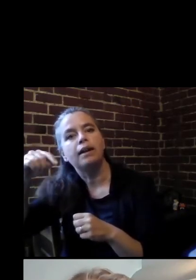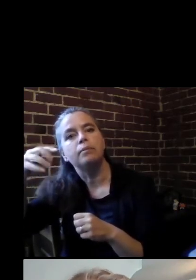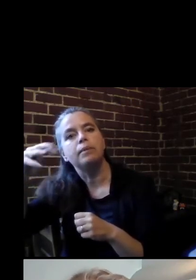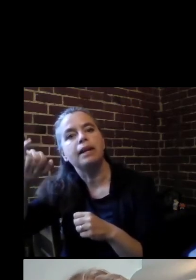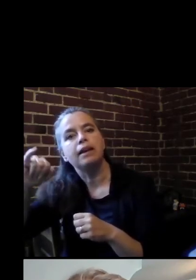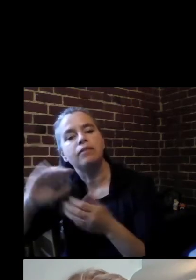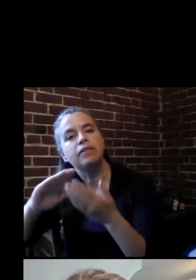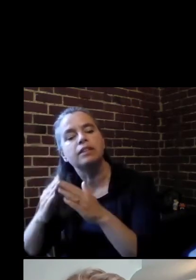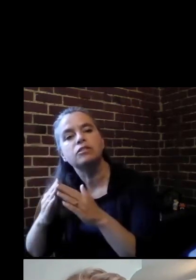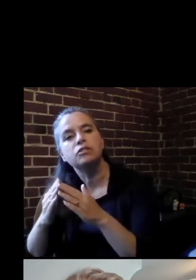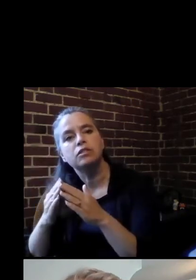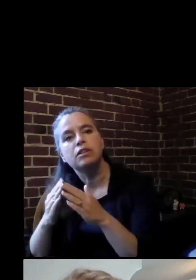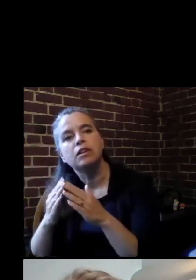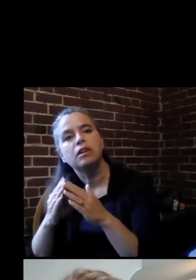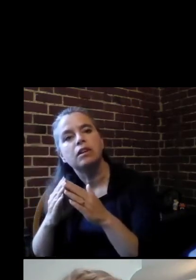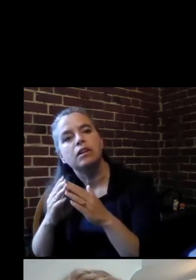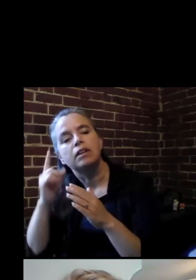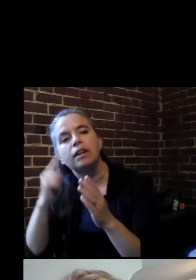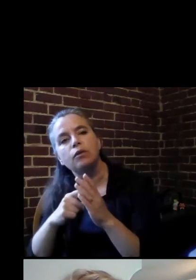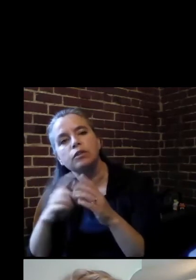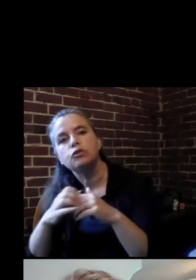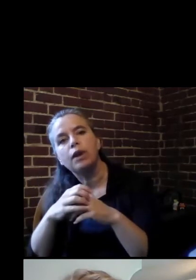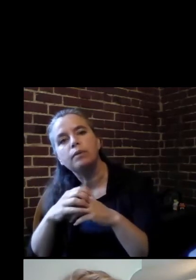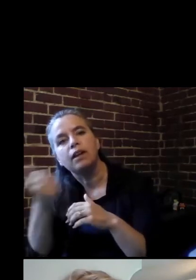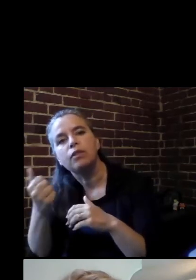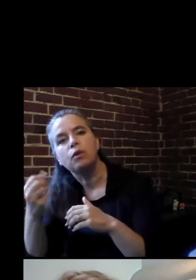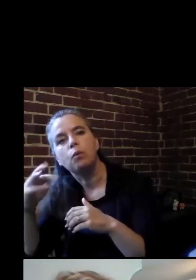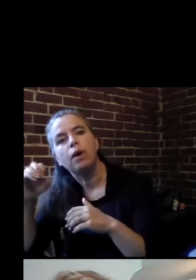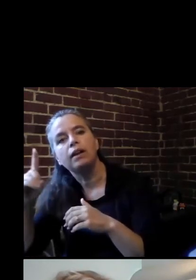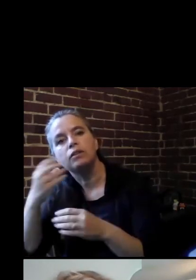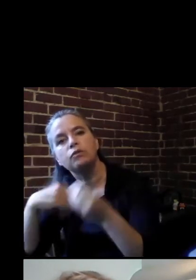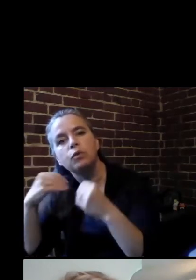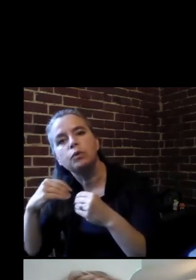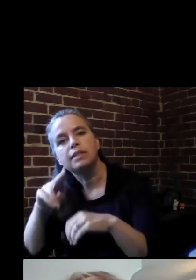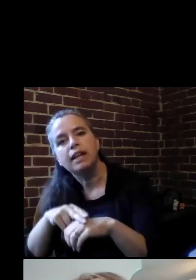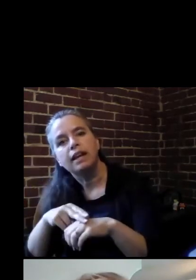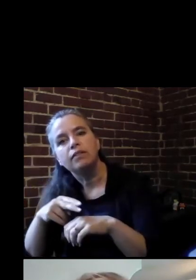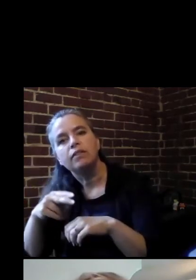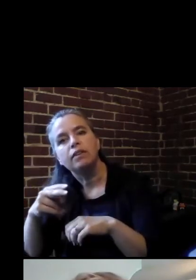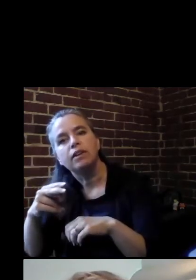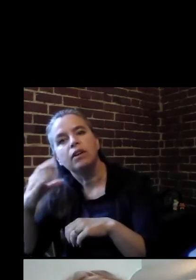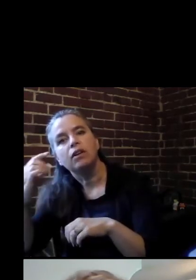they found that grapes and other wild food and native cultigens were some of the more common foodstuffs there.